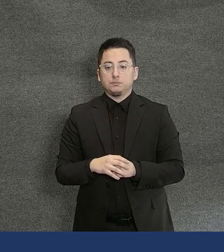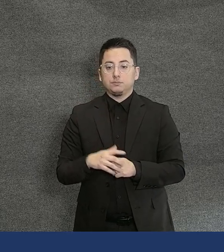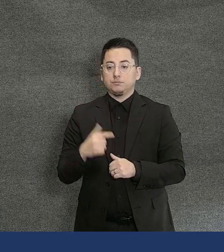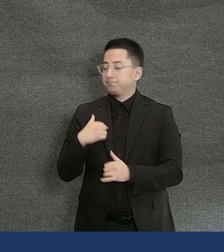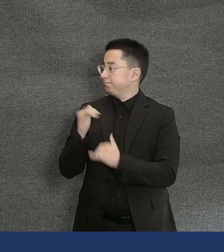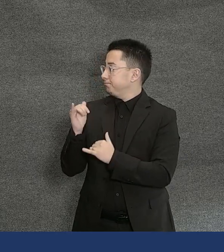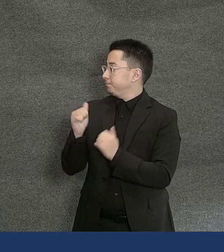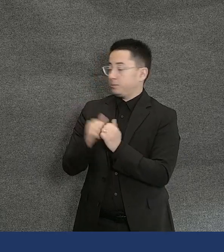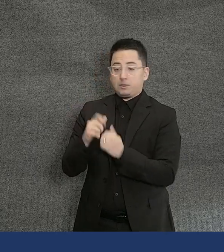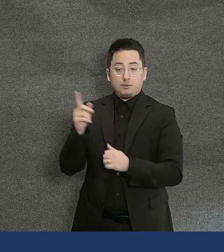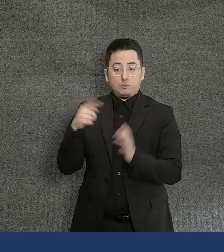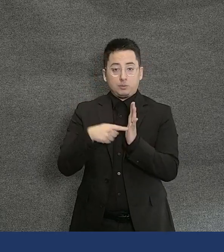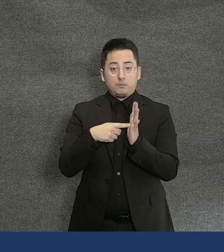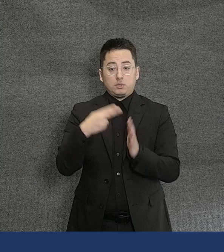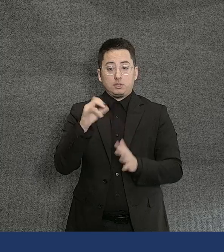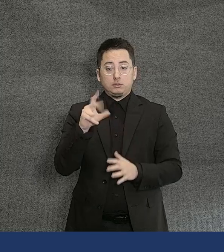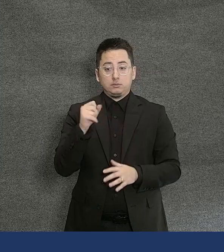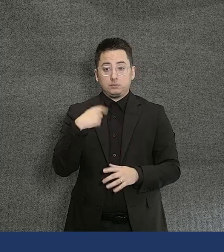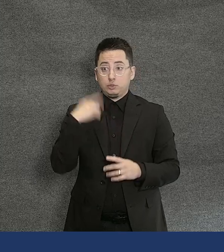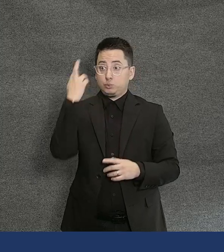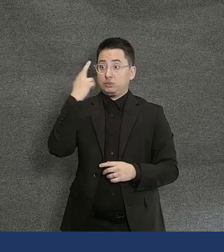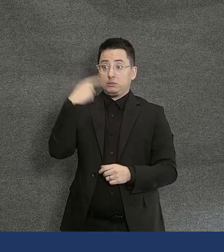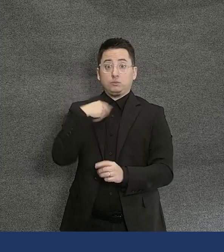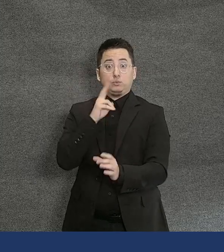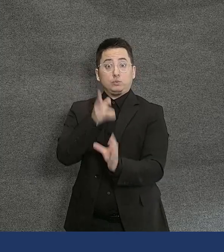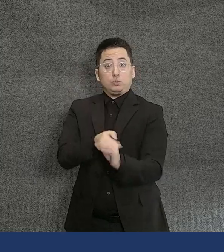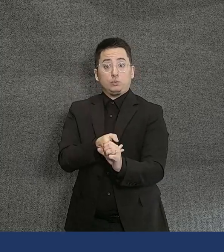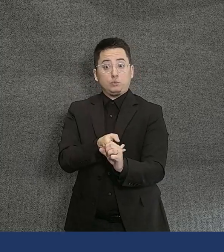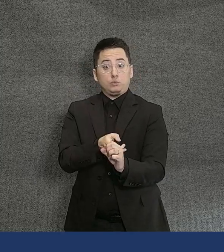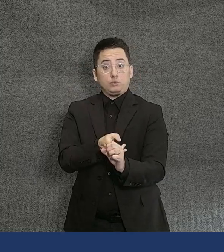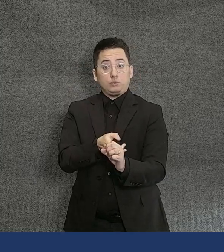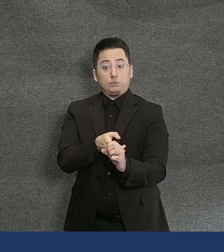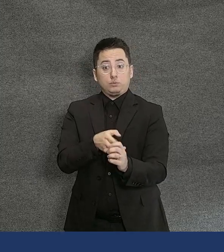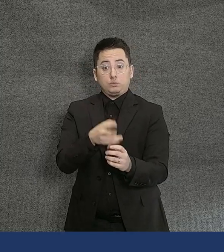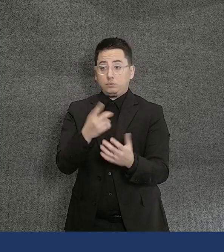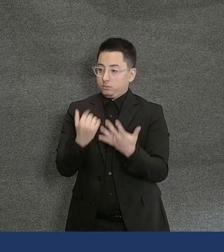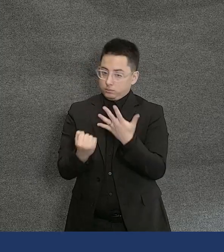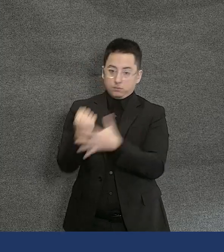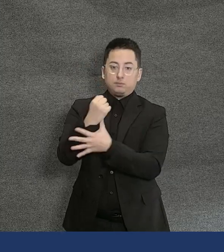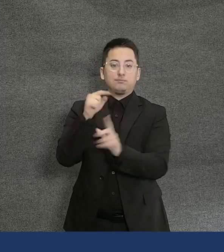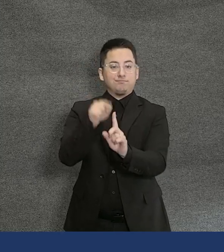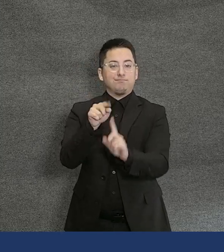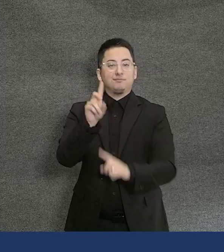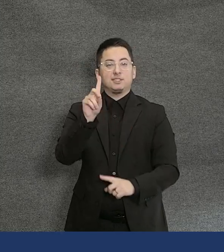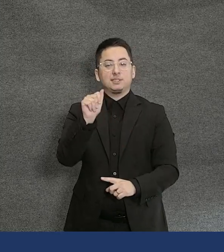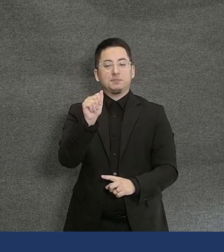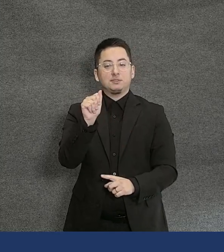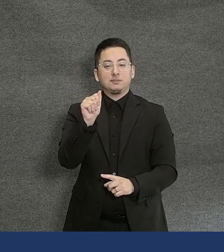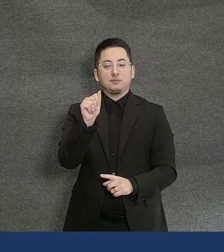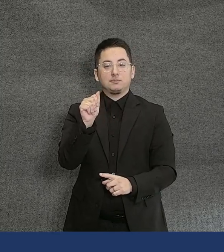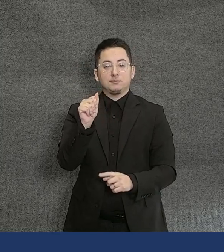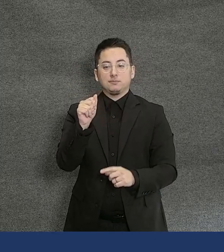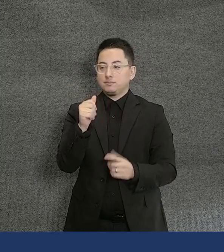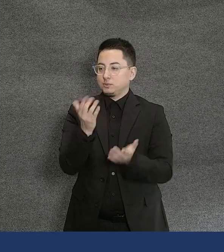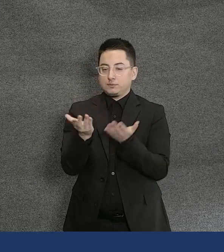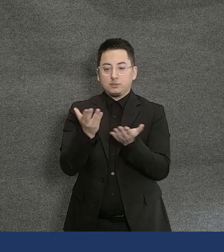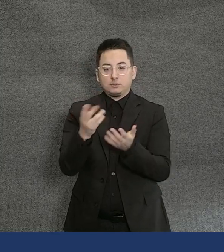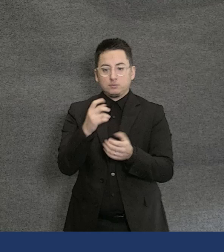with disability services at the top of my list to ensure that voices were not lost in the rooms